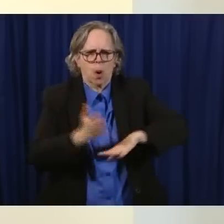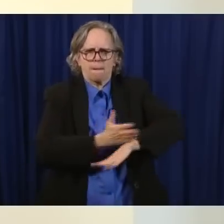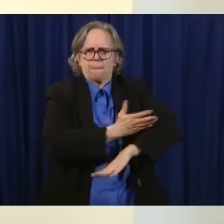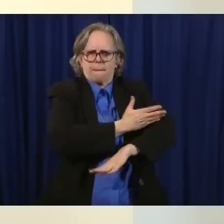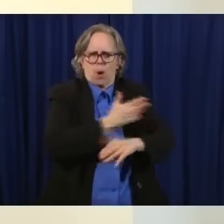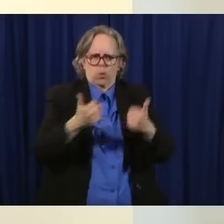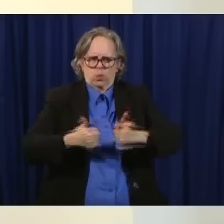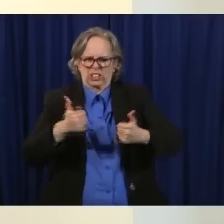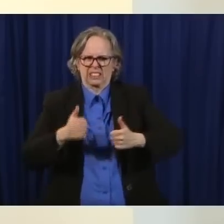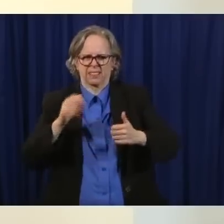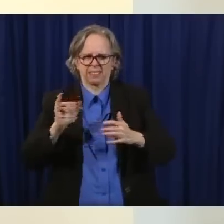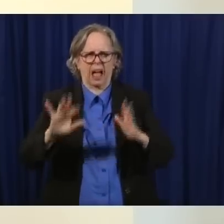MORE CAREFULLY, MORE